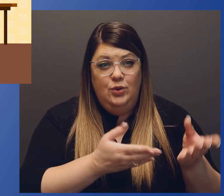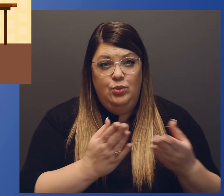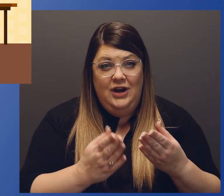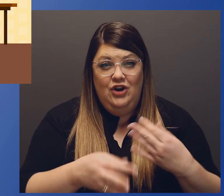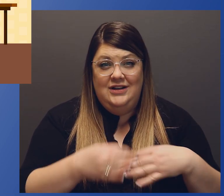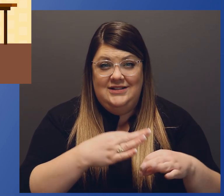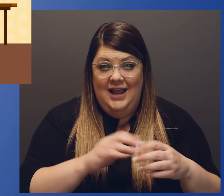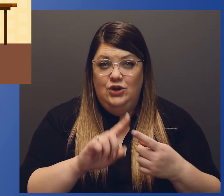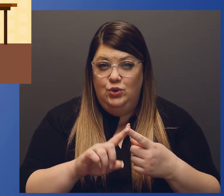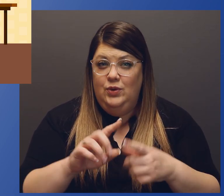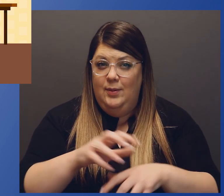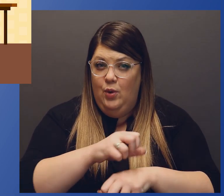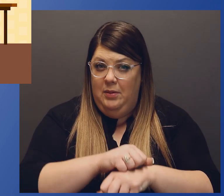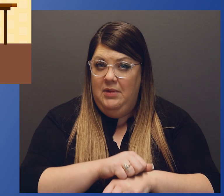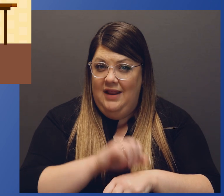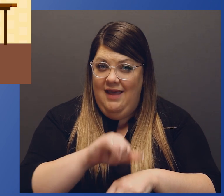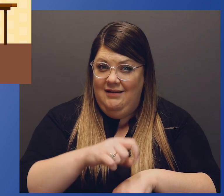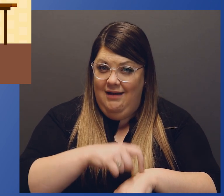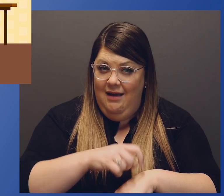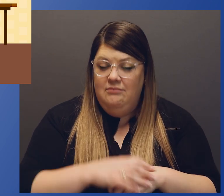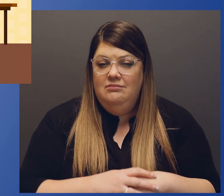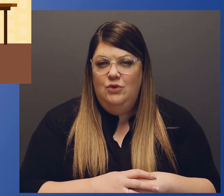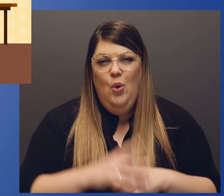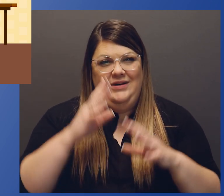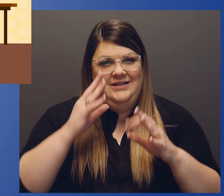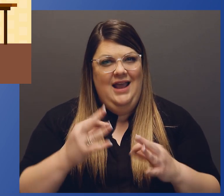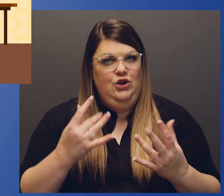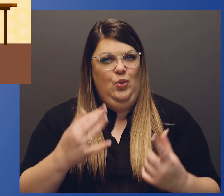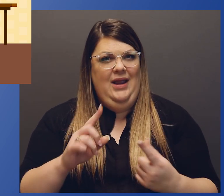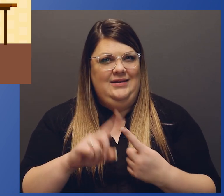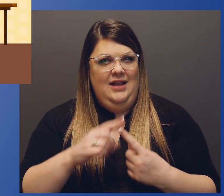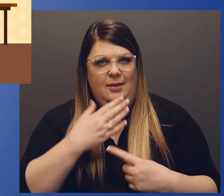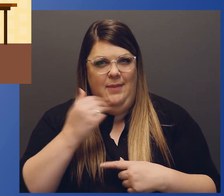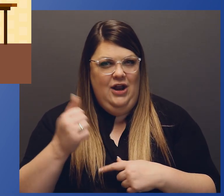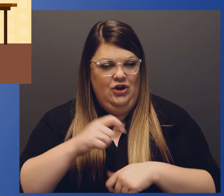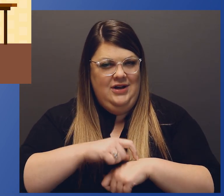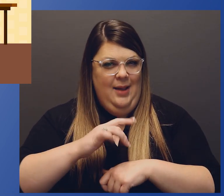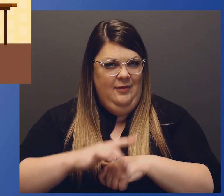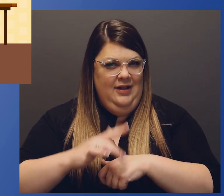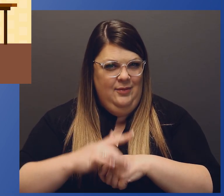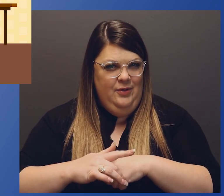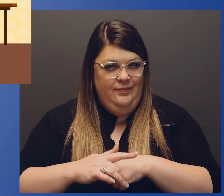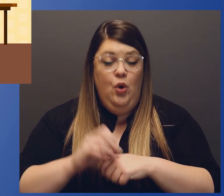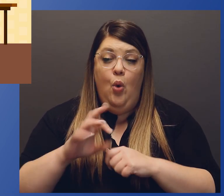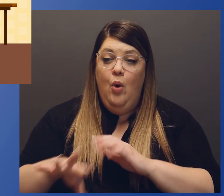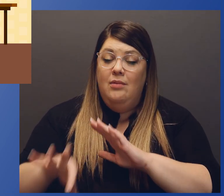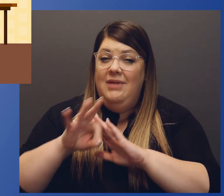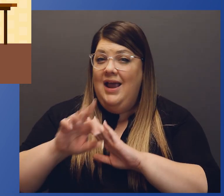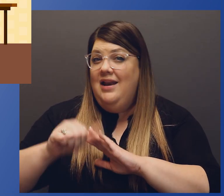pick a different therapist with different times, or to decide Susie won't get the additional therapy at this time.